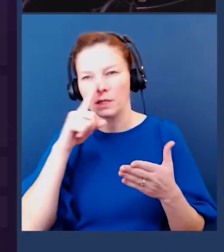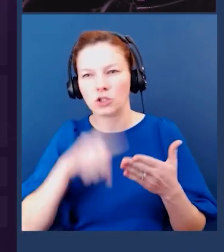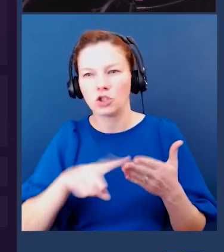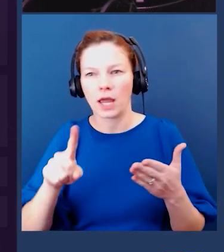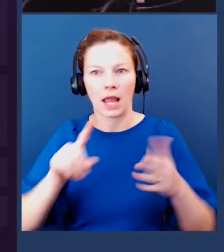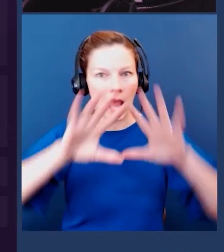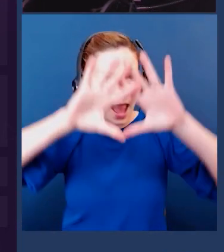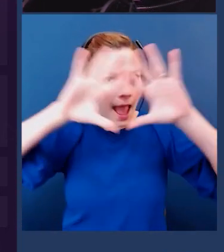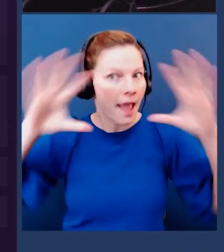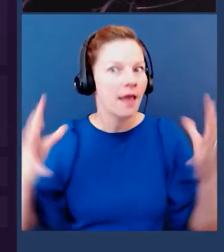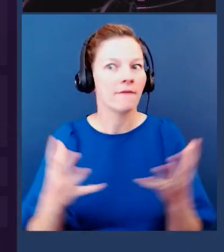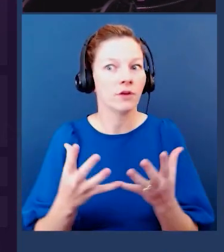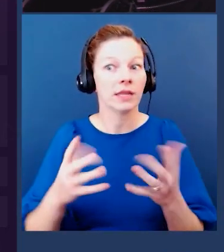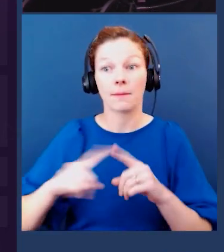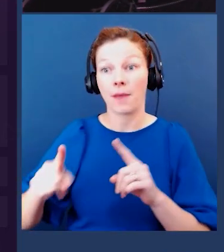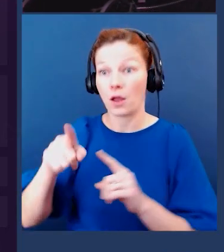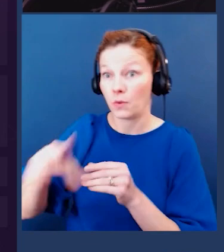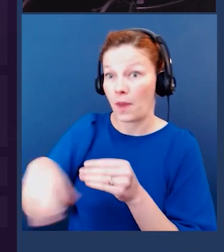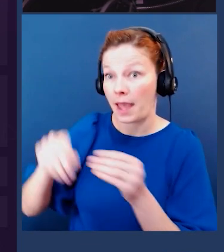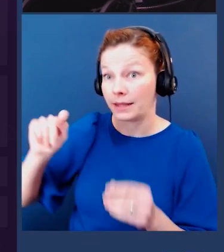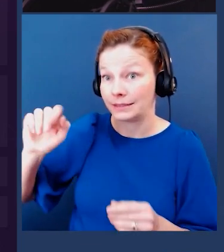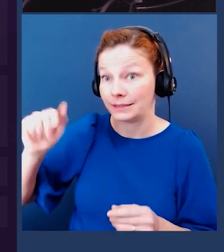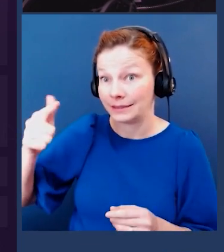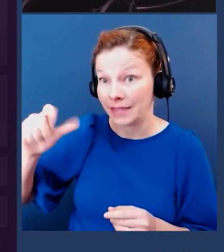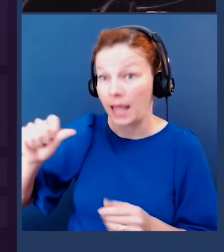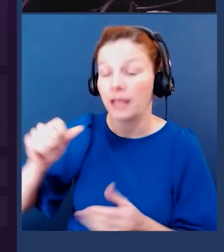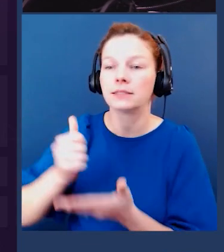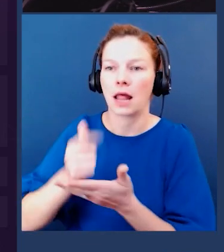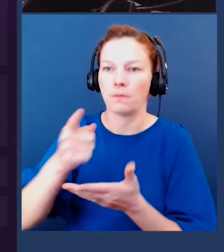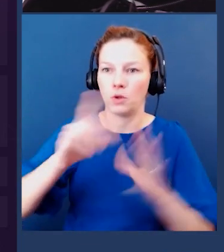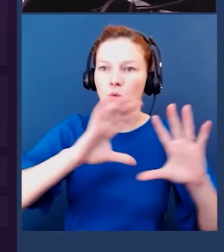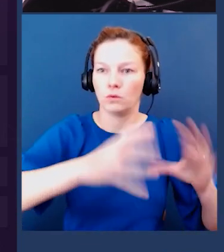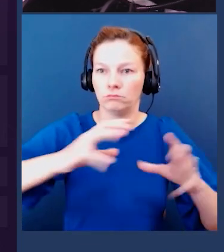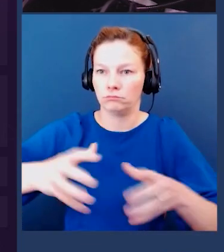you can basically segment the way you want. Does that help answer the question?